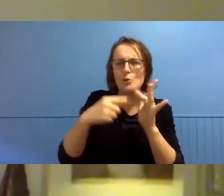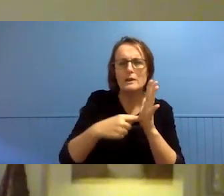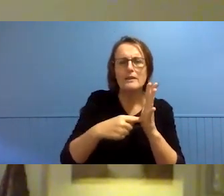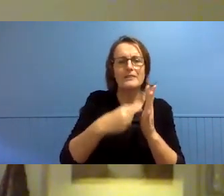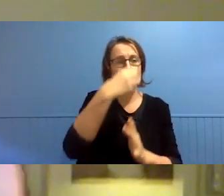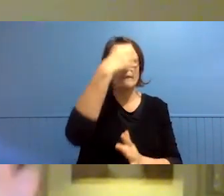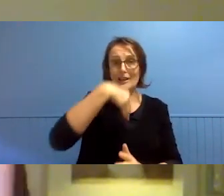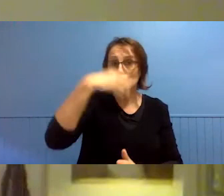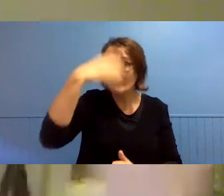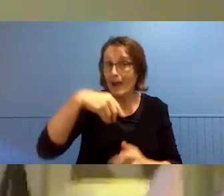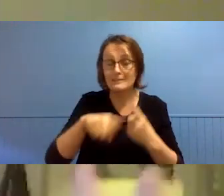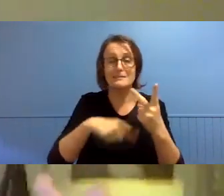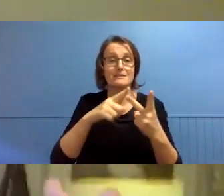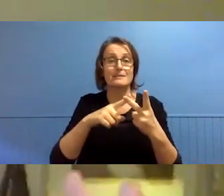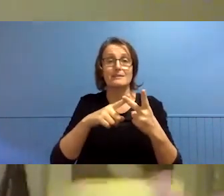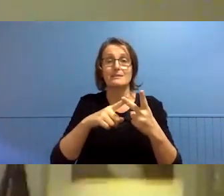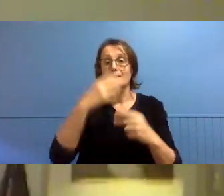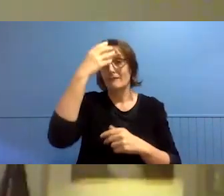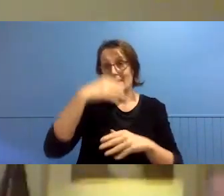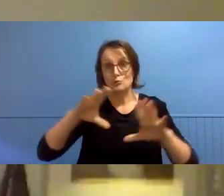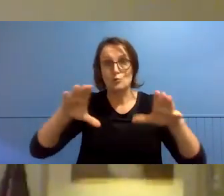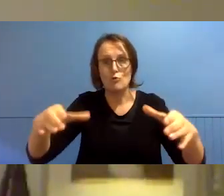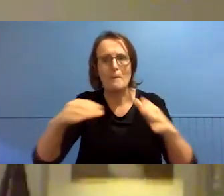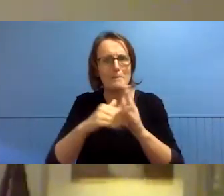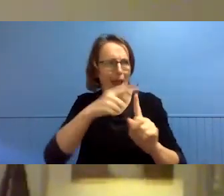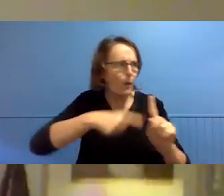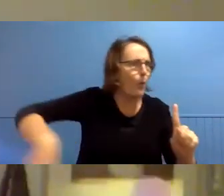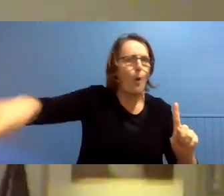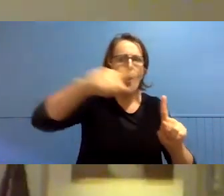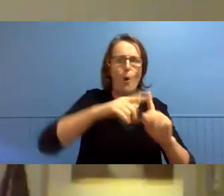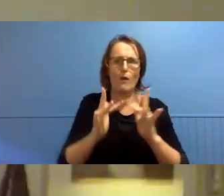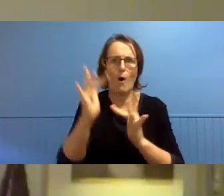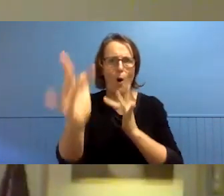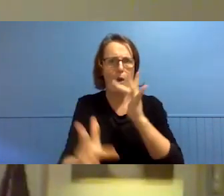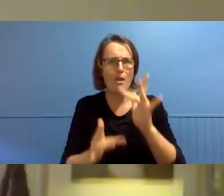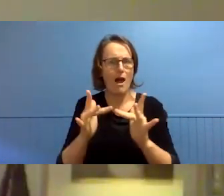to a group. Now we're actually able to have more fluidity where it's not